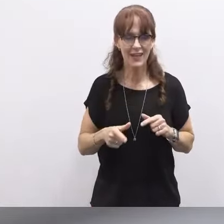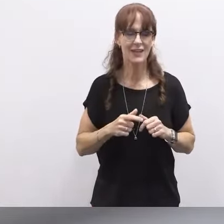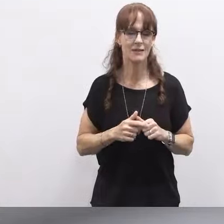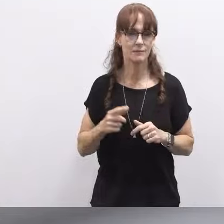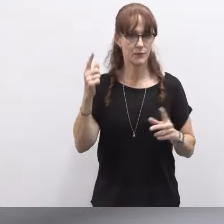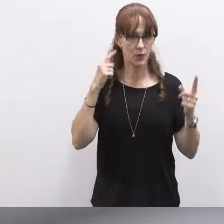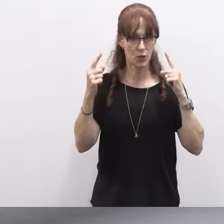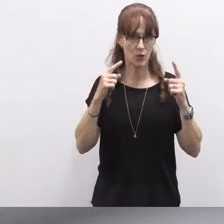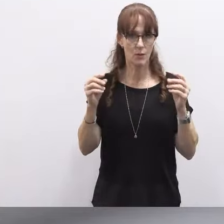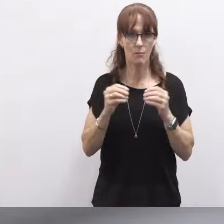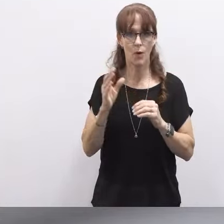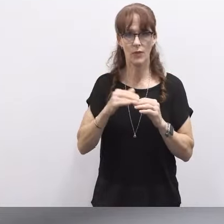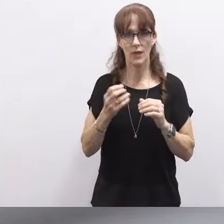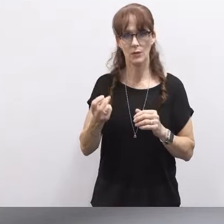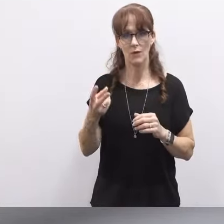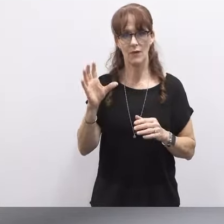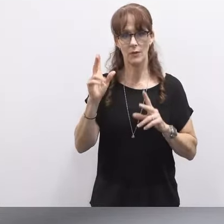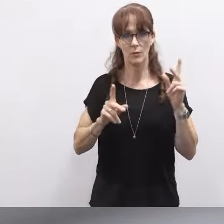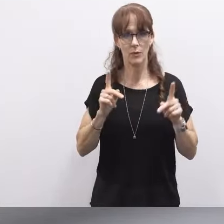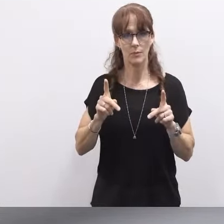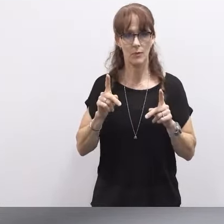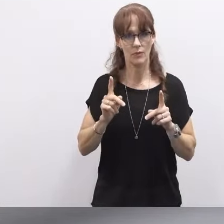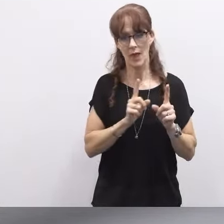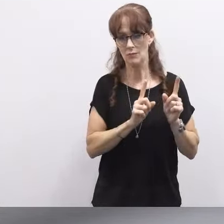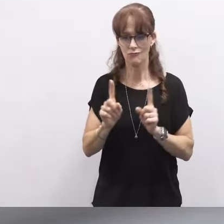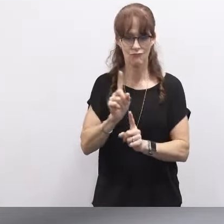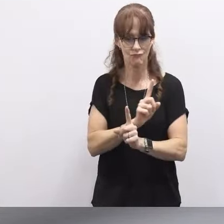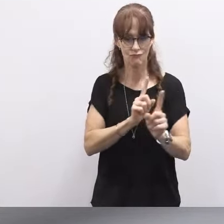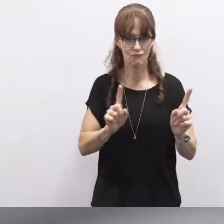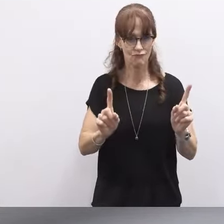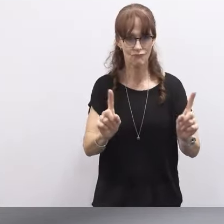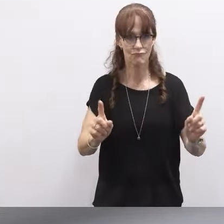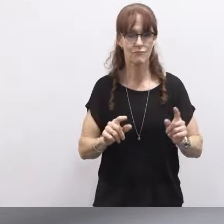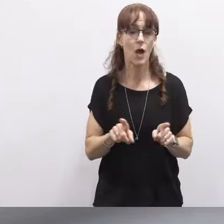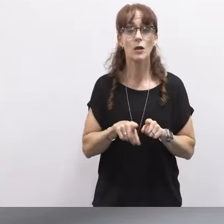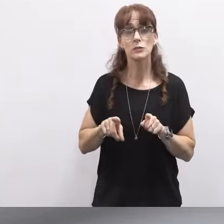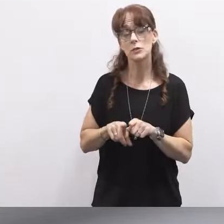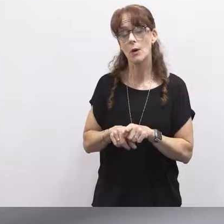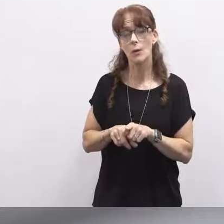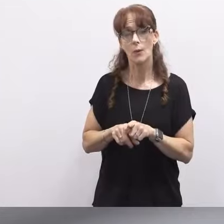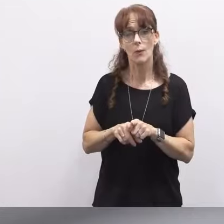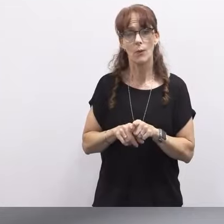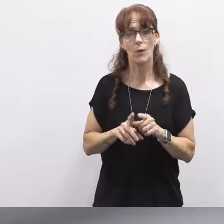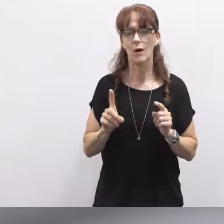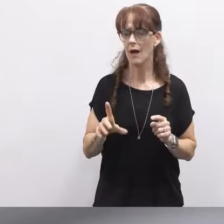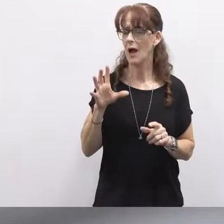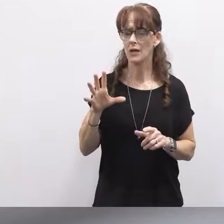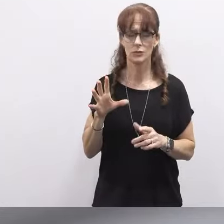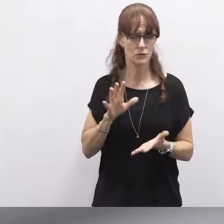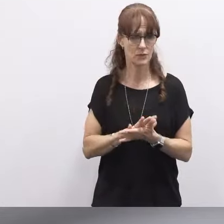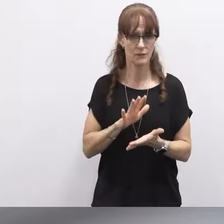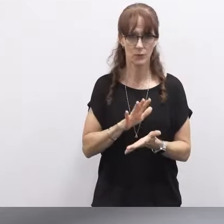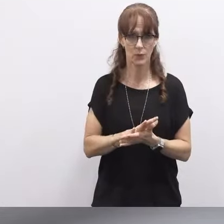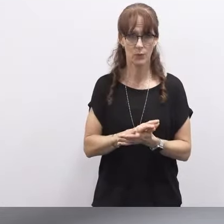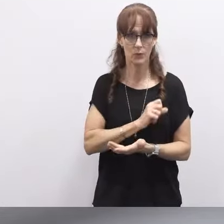there were more than 1,200 people that walked through. In addition to that, we had hundreds of school staff members there